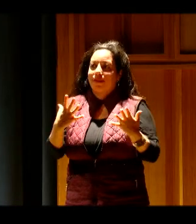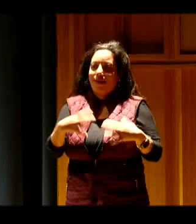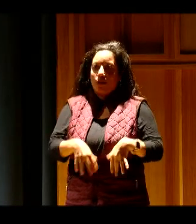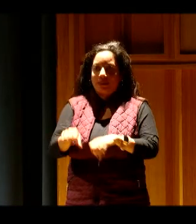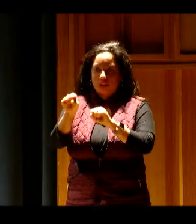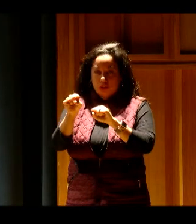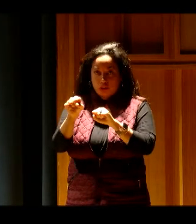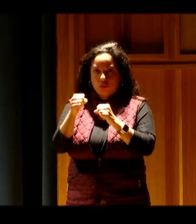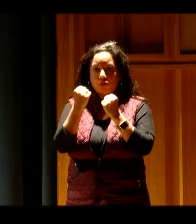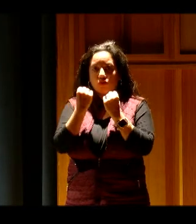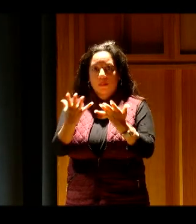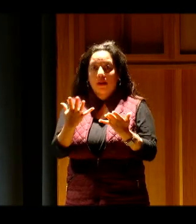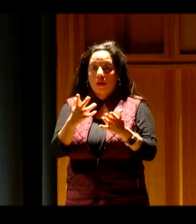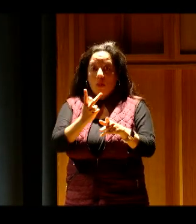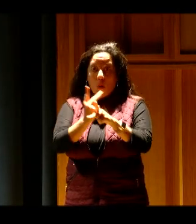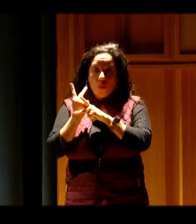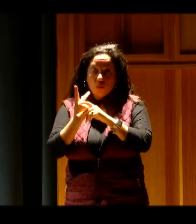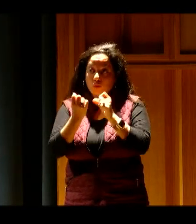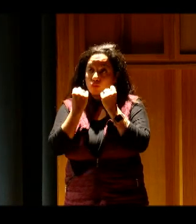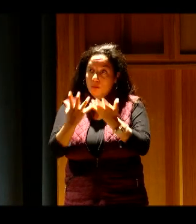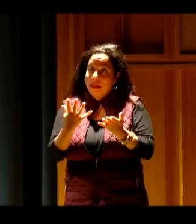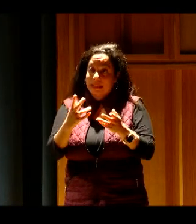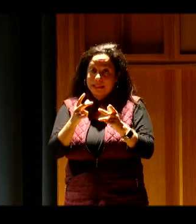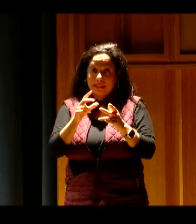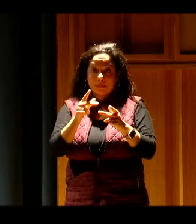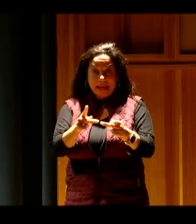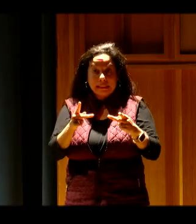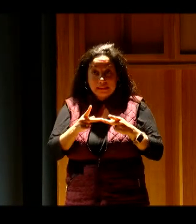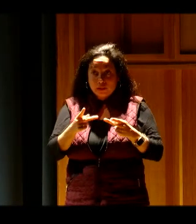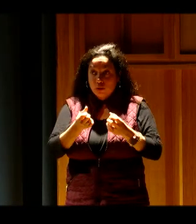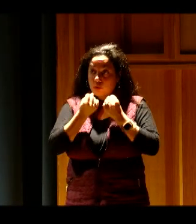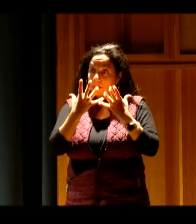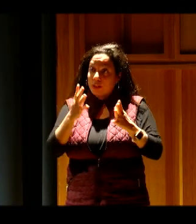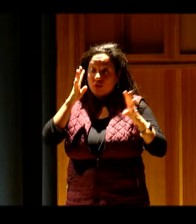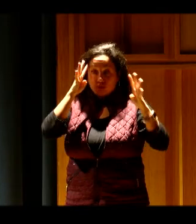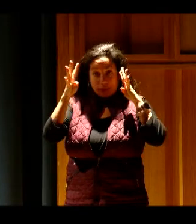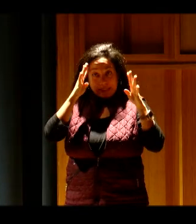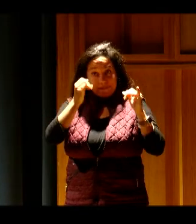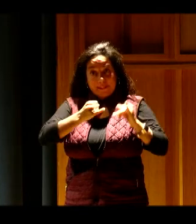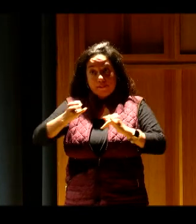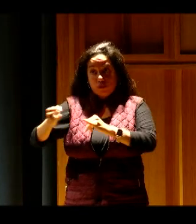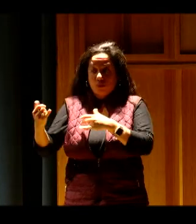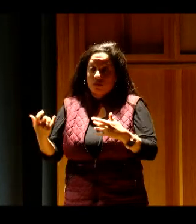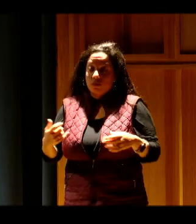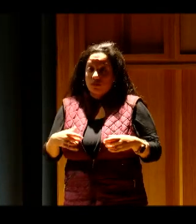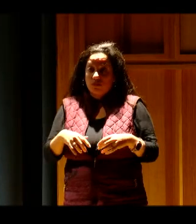too many loans, too many spaces, too many creative individuals, and too much privilege.